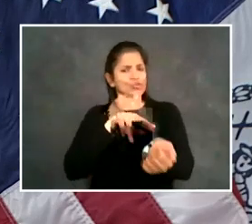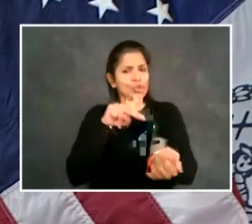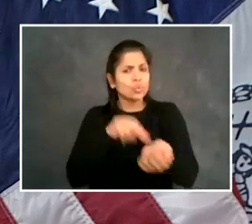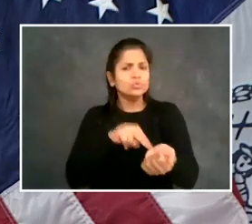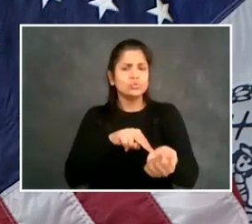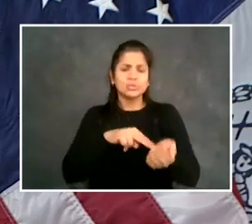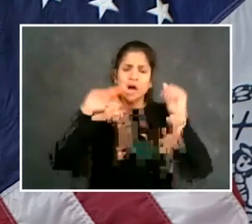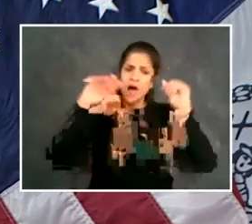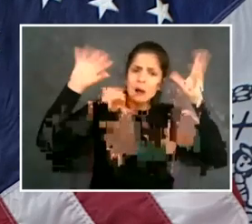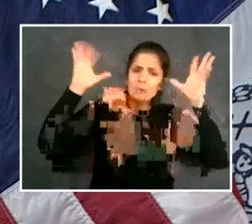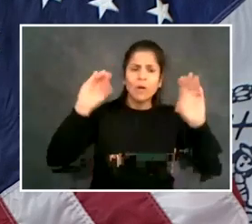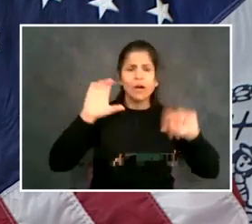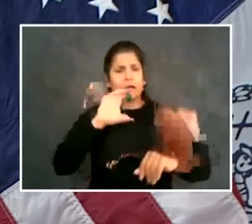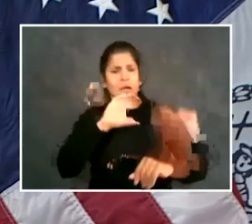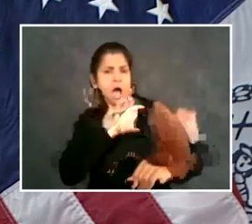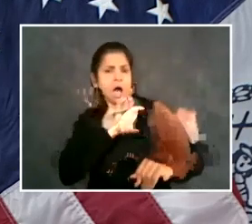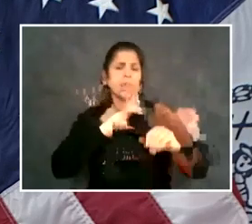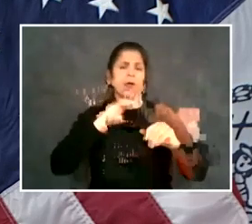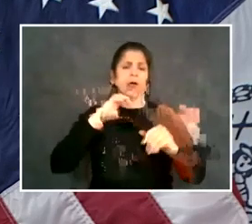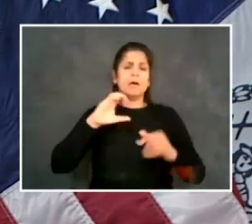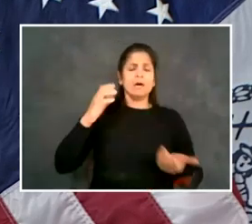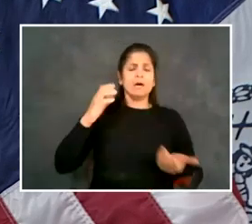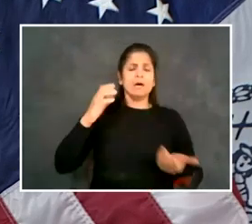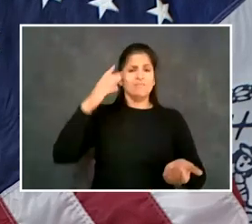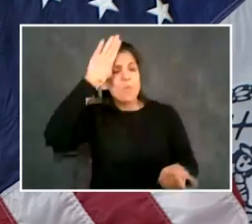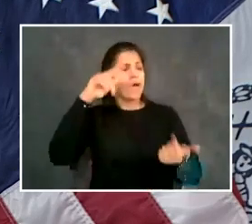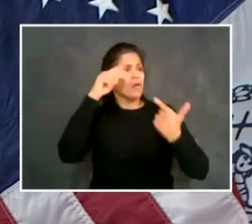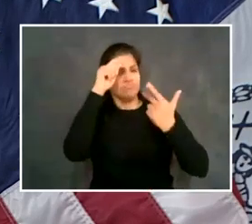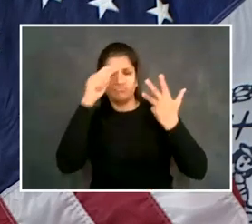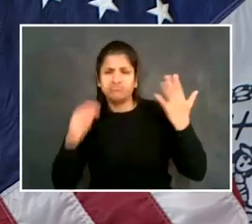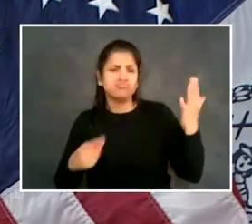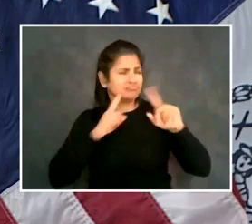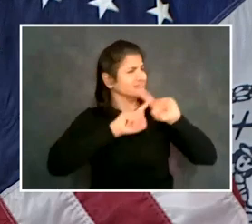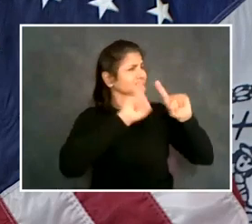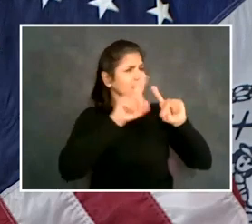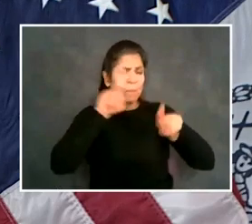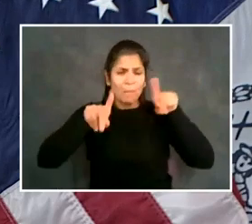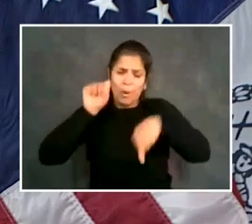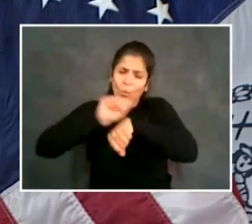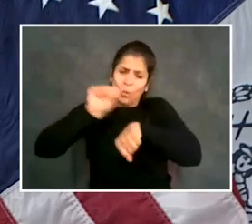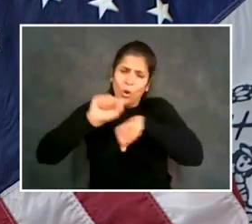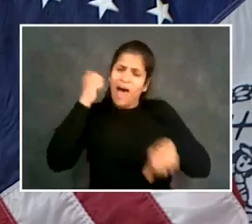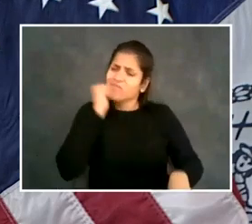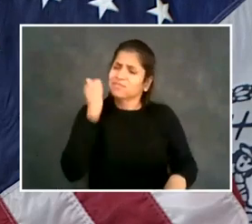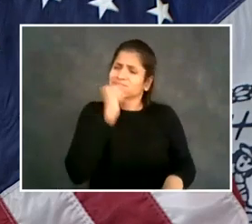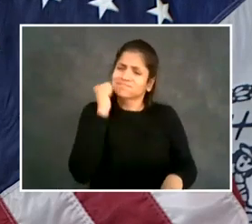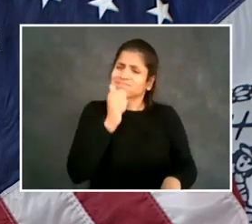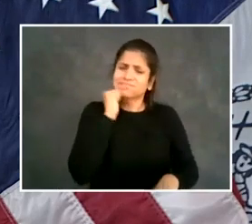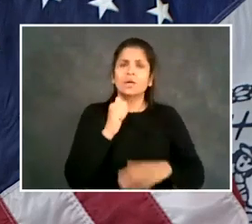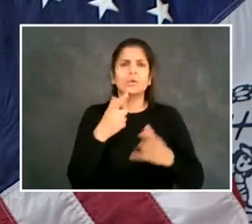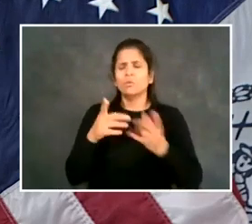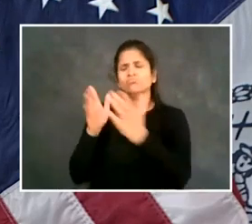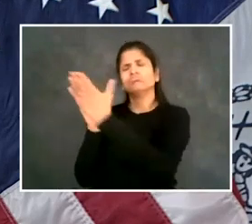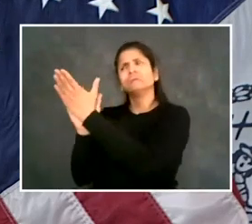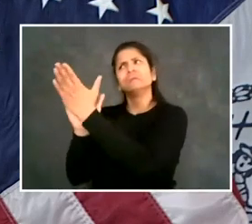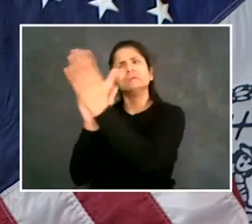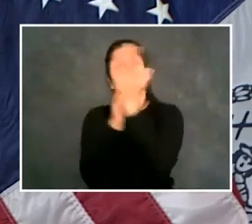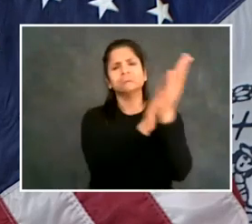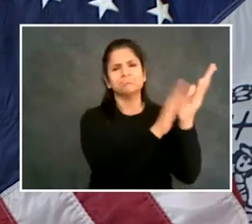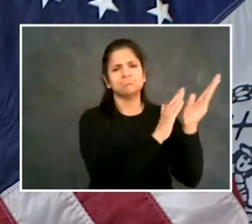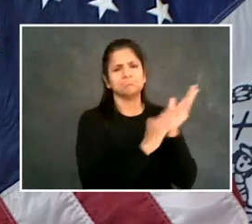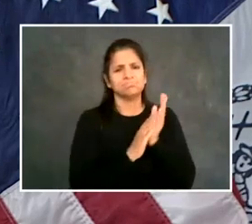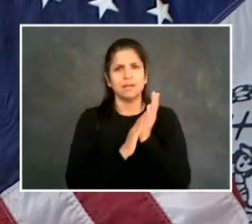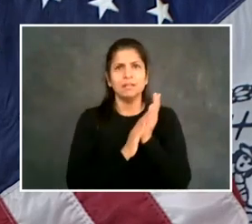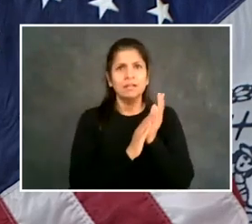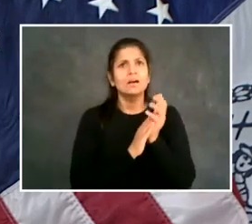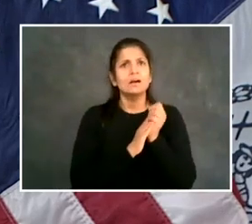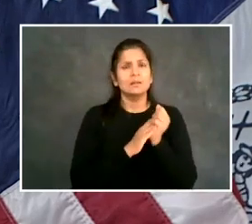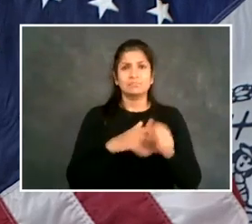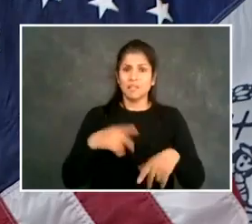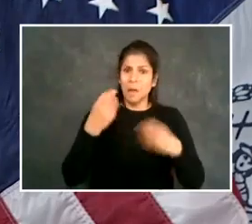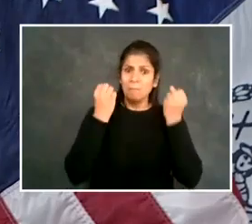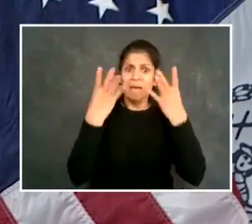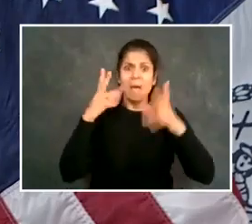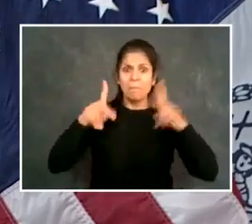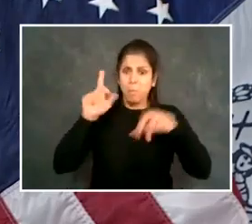TO HOSPITALS AND TO OUR EMTs